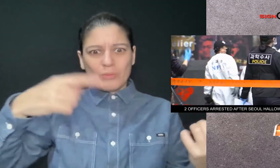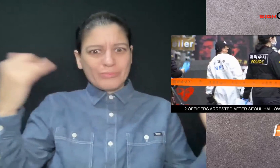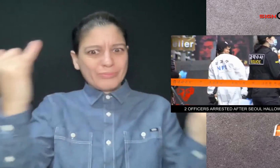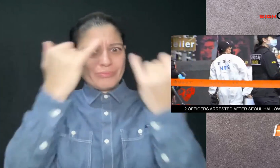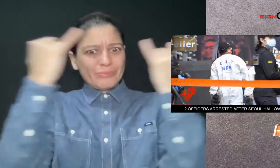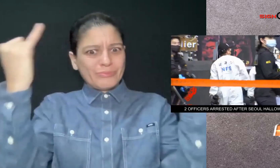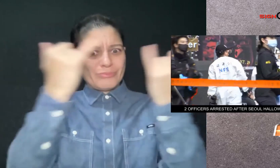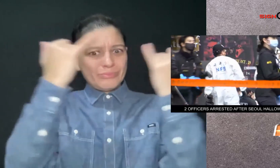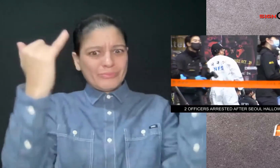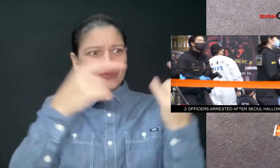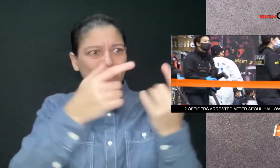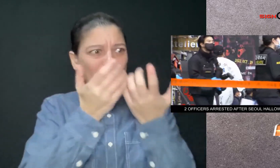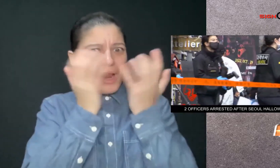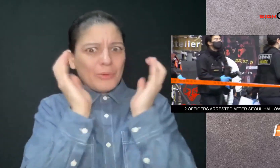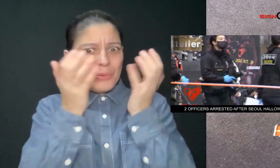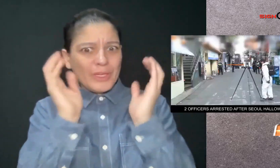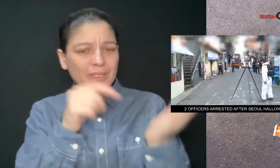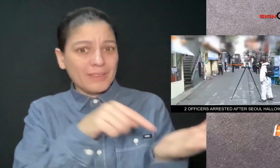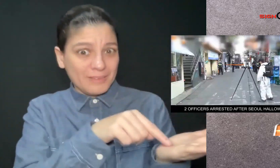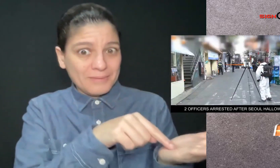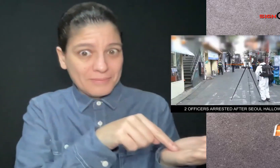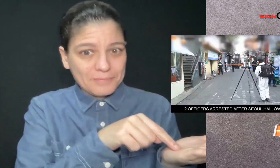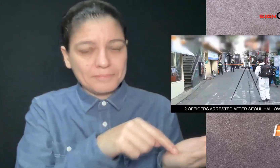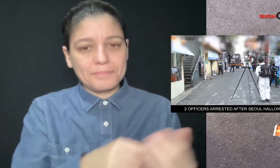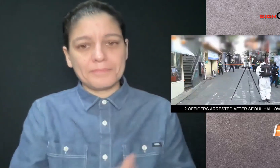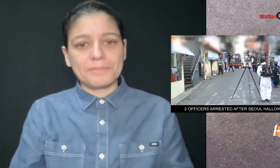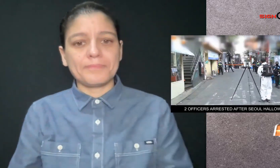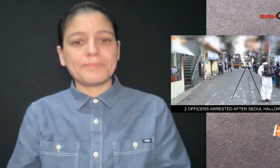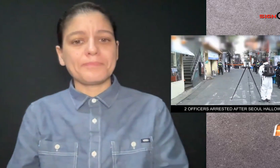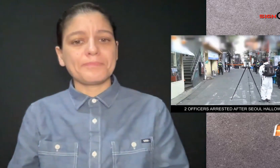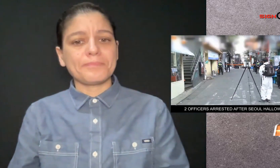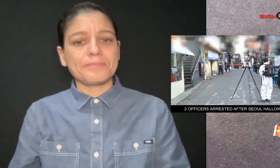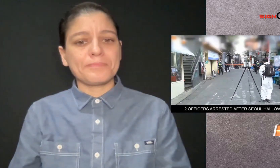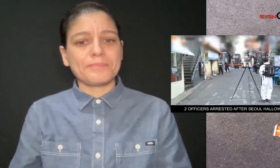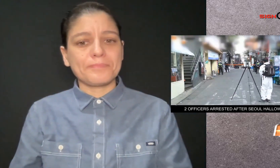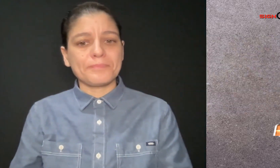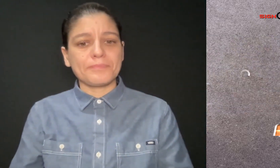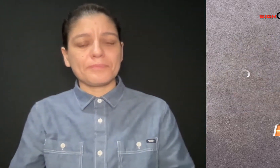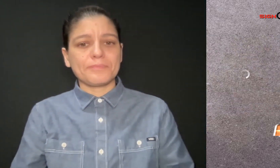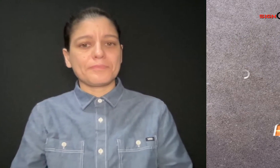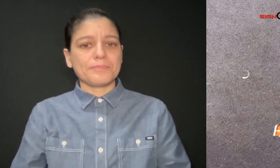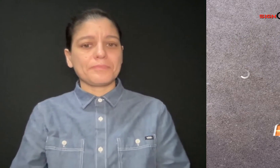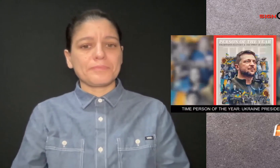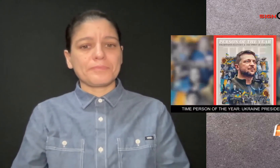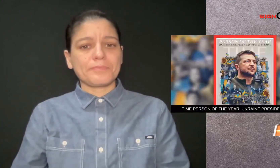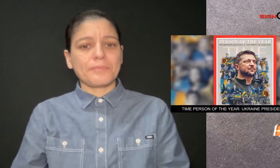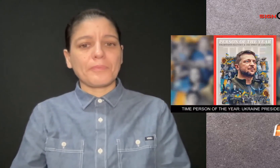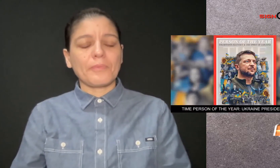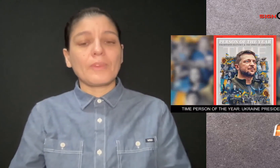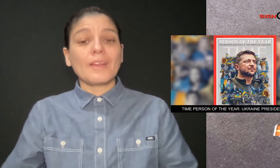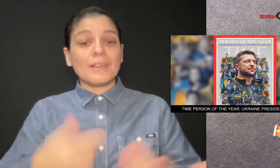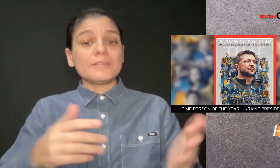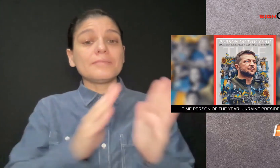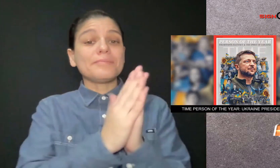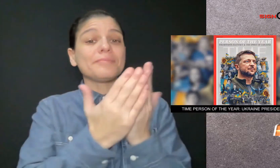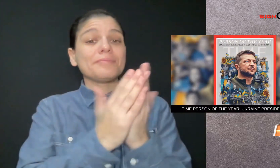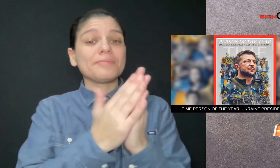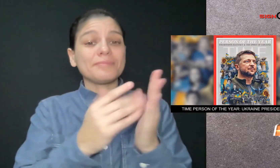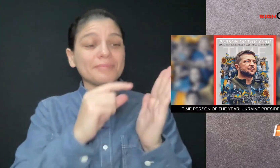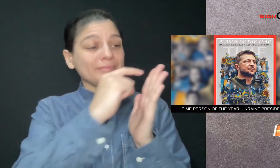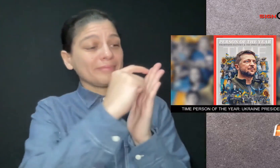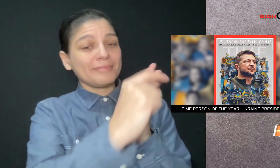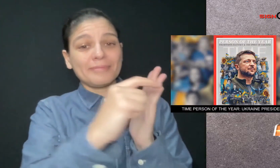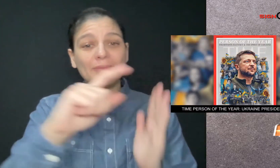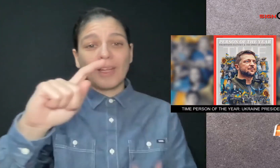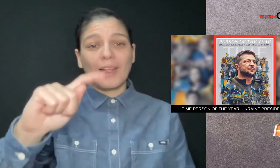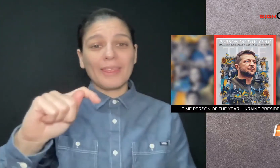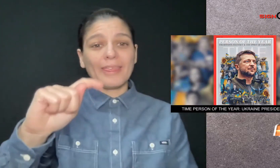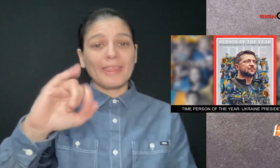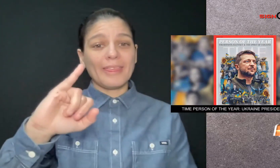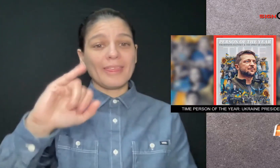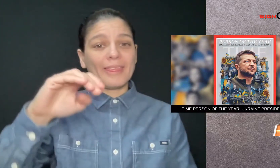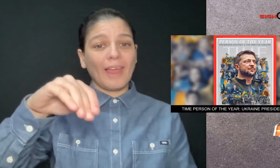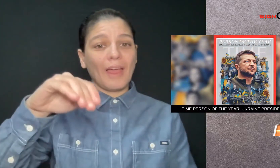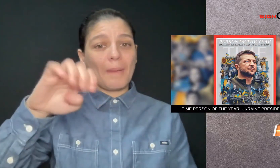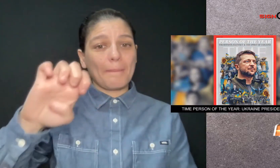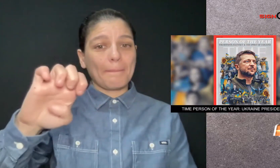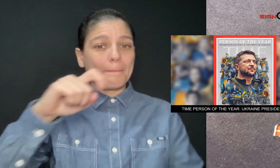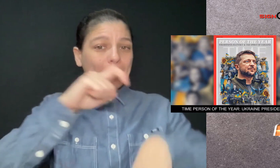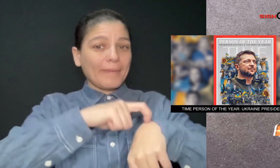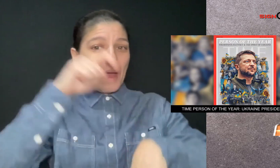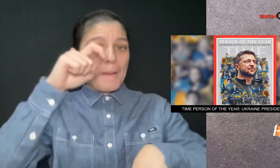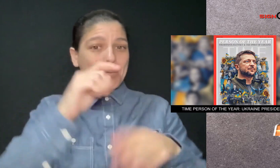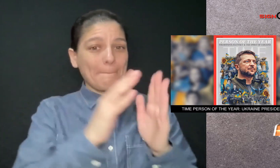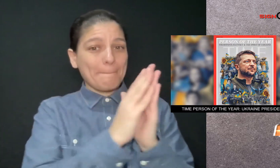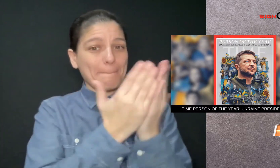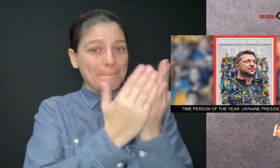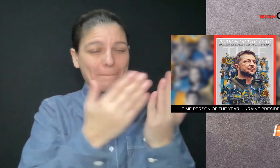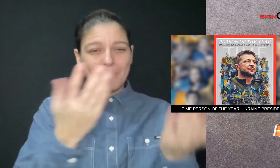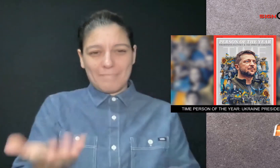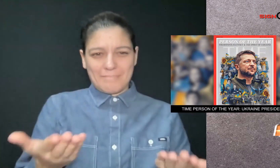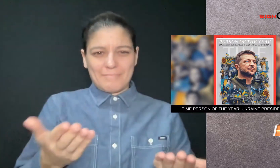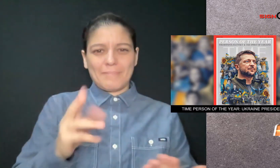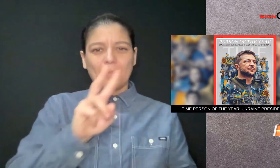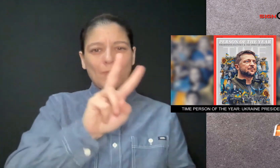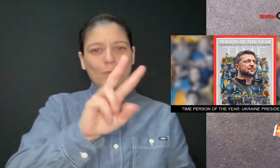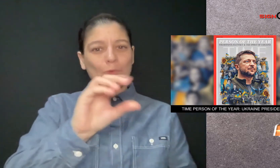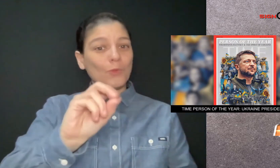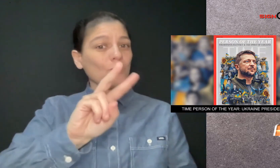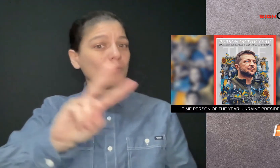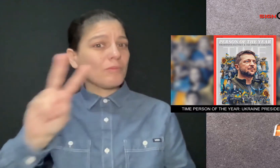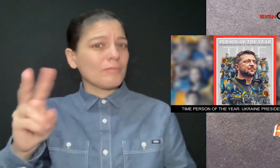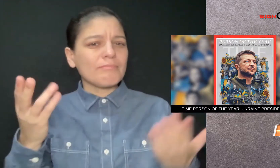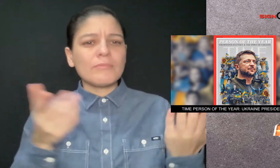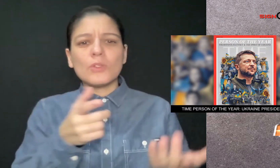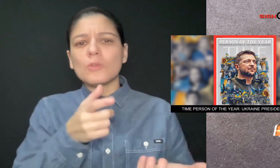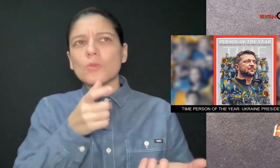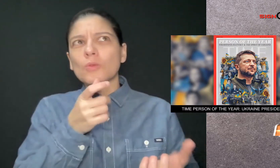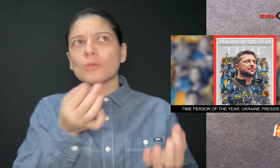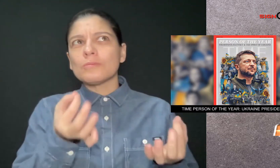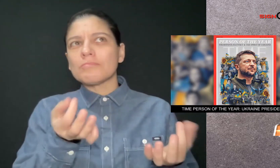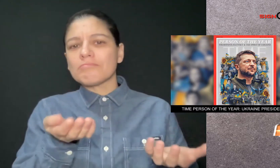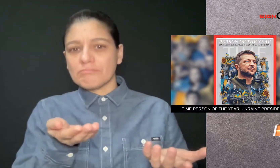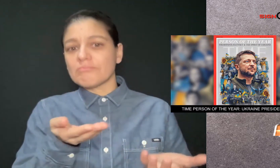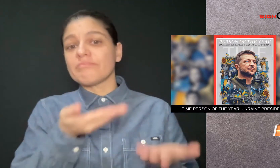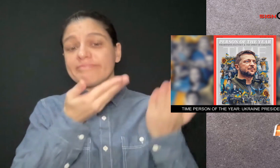gathering for the Halloween festivities Time magazine has named its 2022 person of the